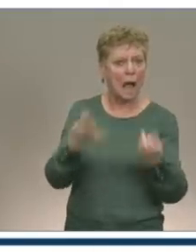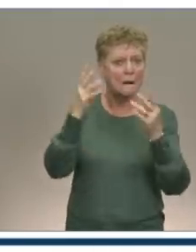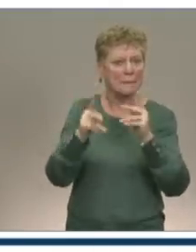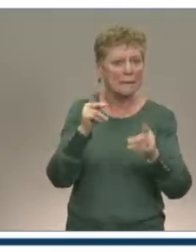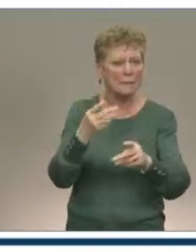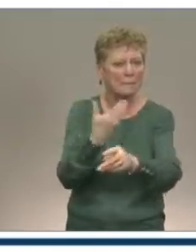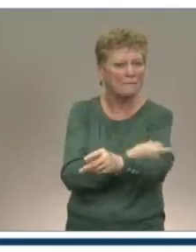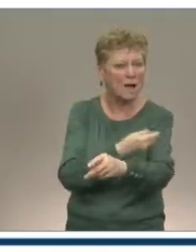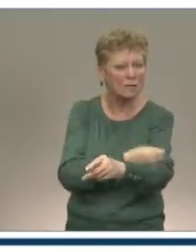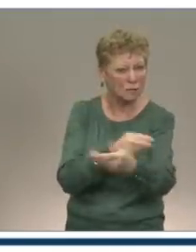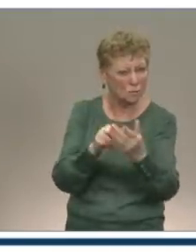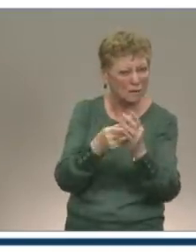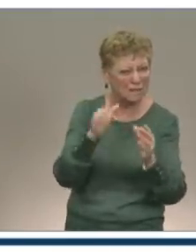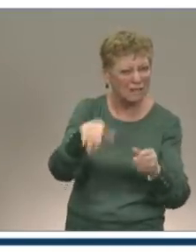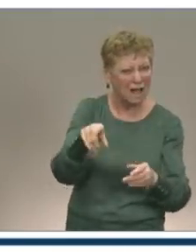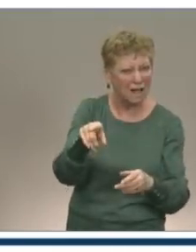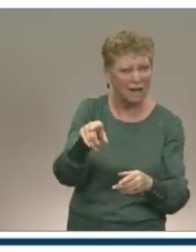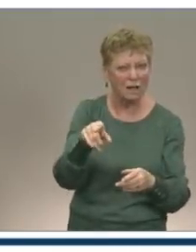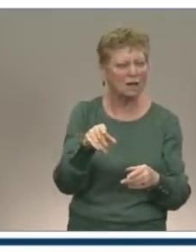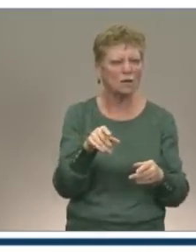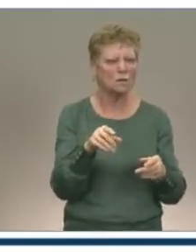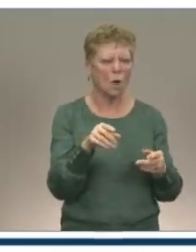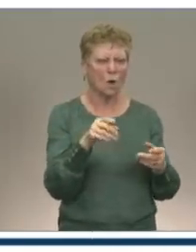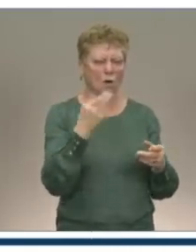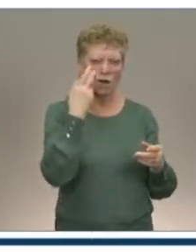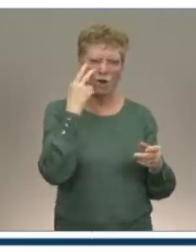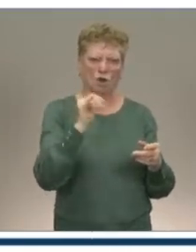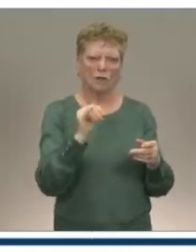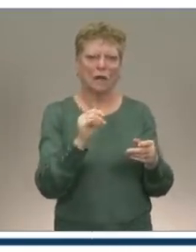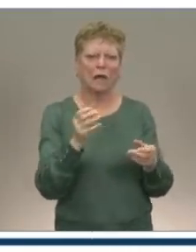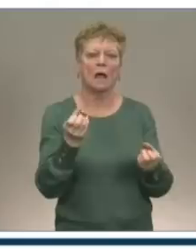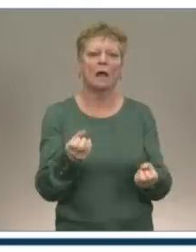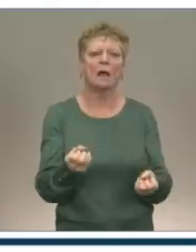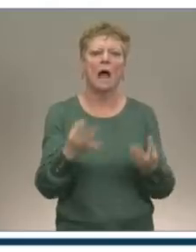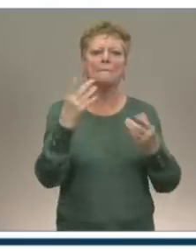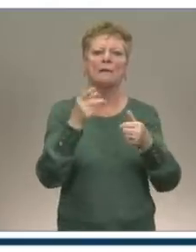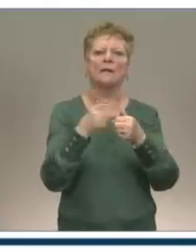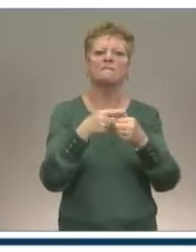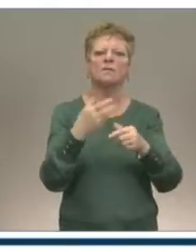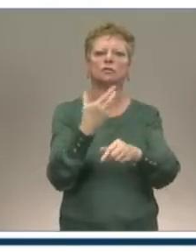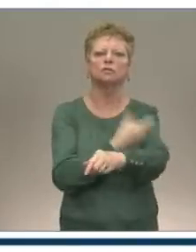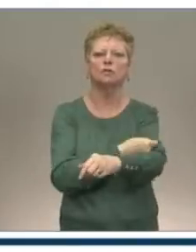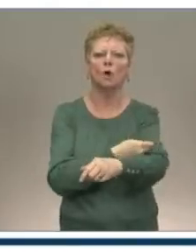uh the the big increase was apparently the number of first doses so as human children got back well